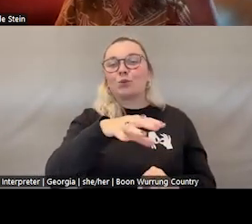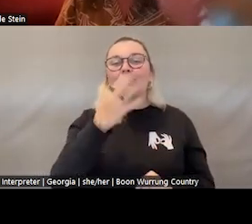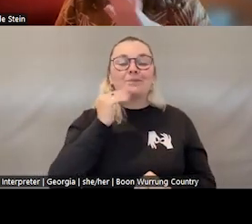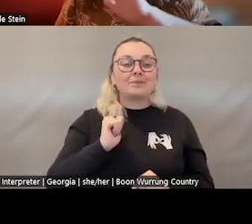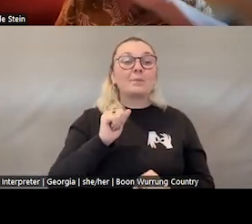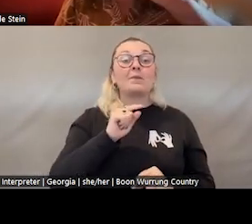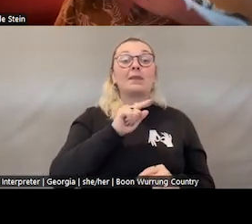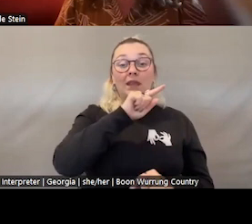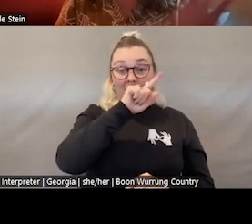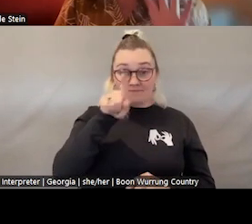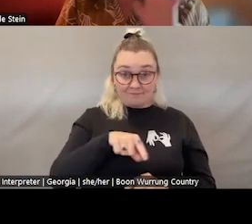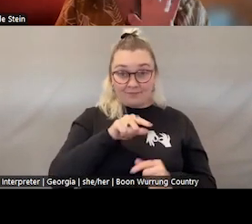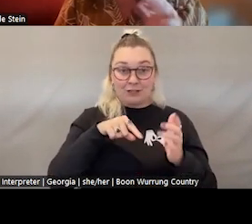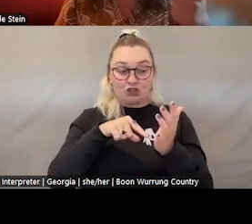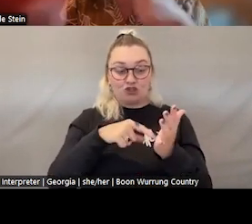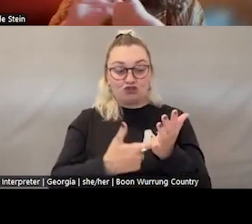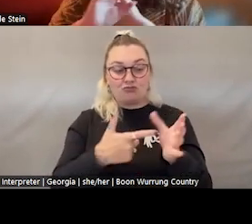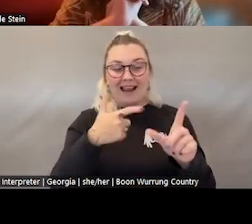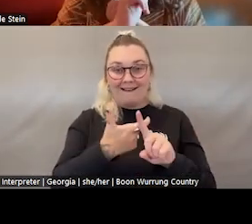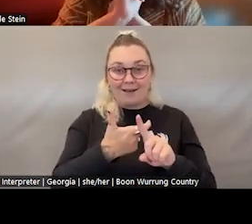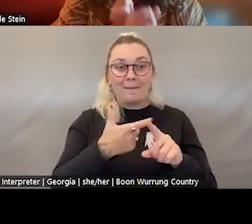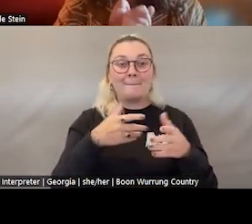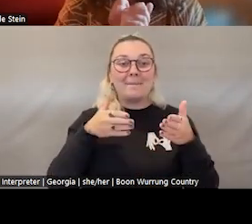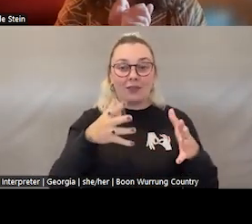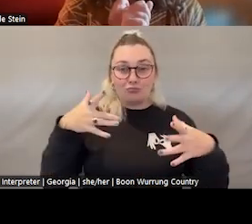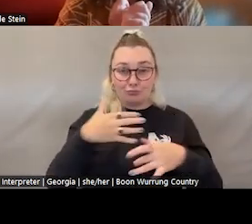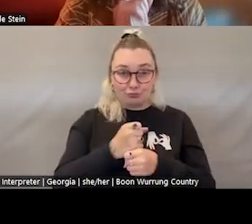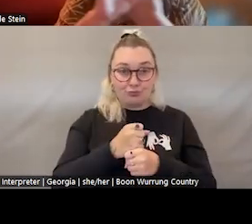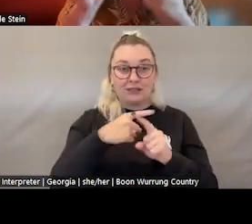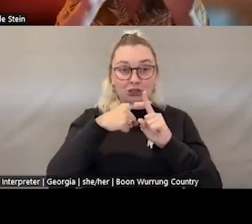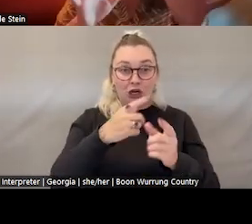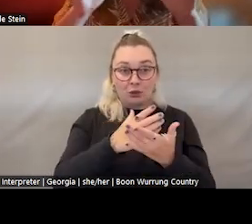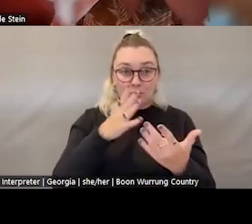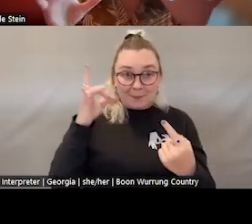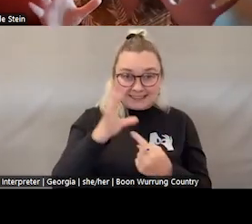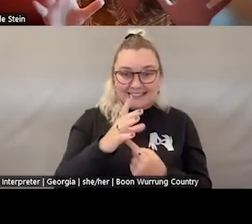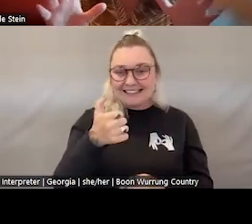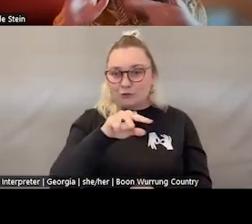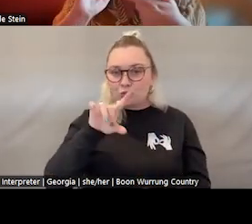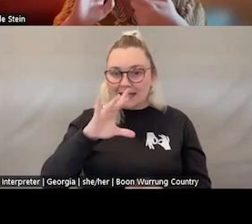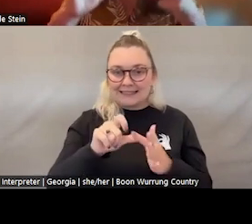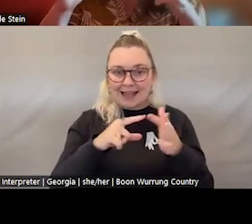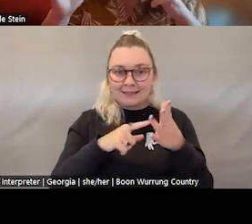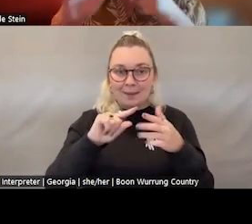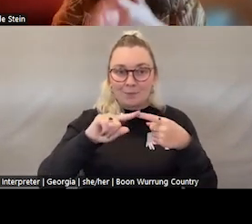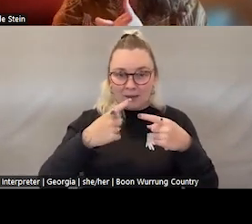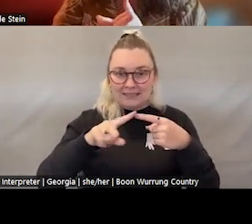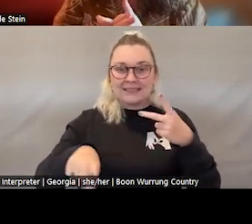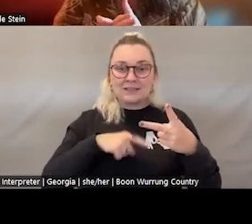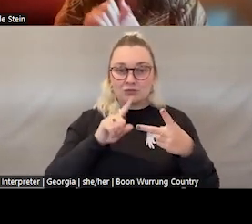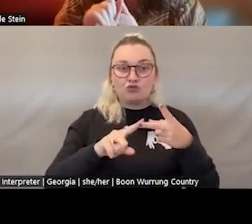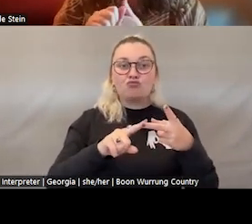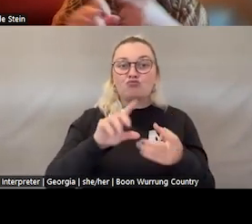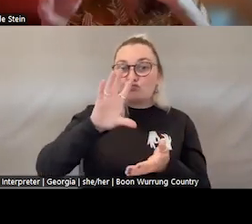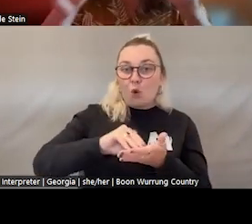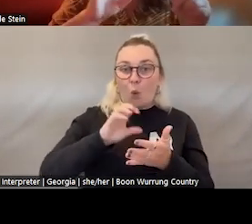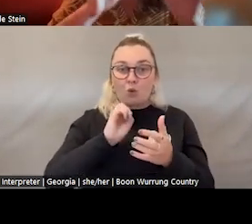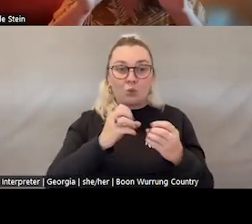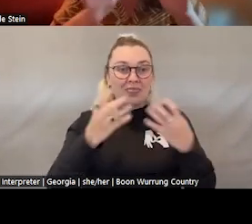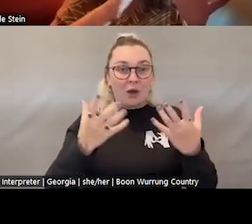That is our TRACK method in a nutshell. Target what really matters, record without the hassle and